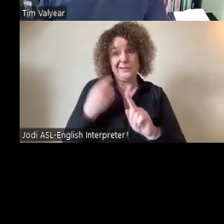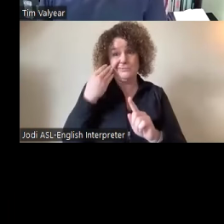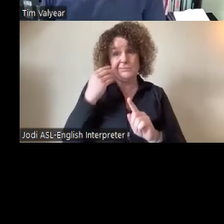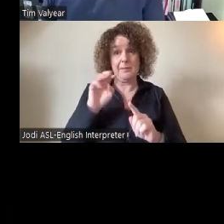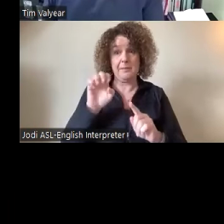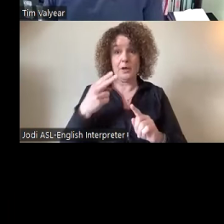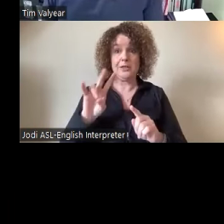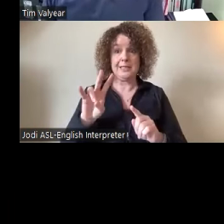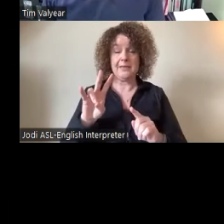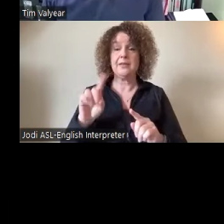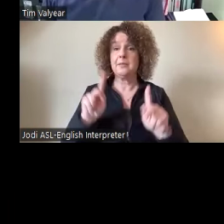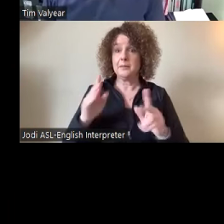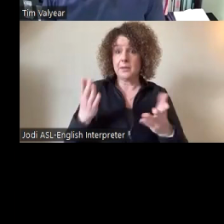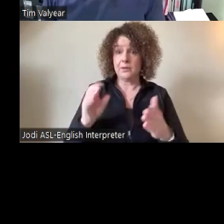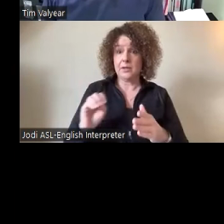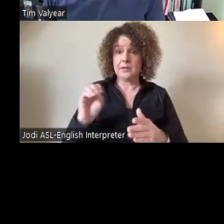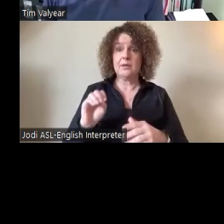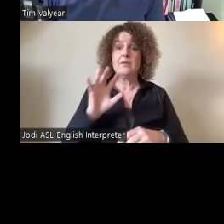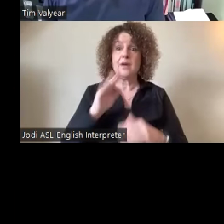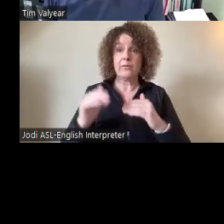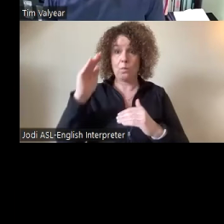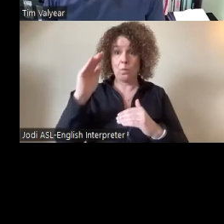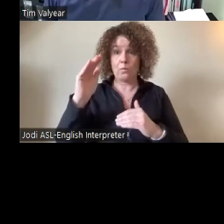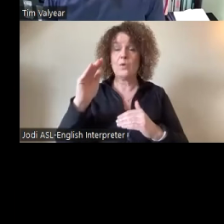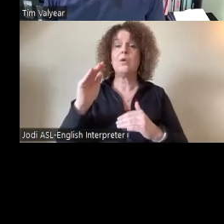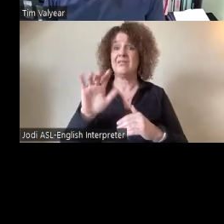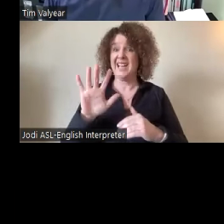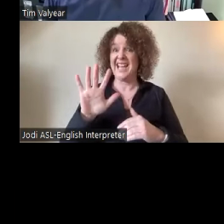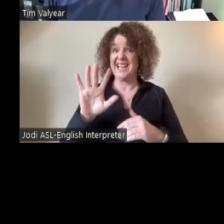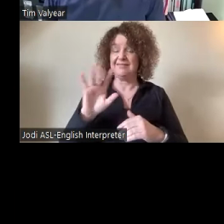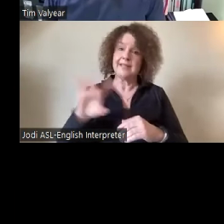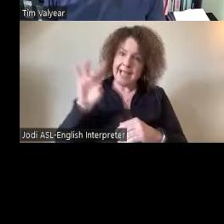months after the second dose. Next slide. What we